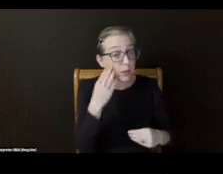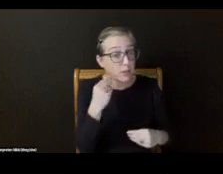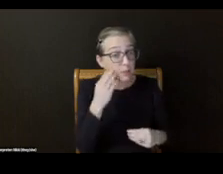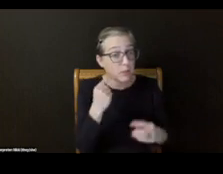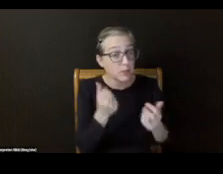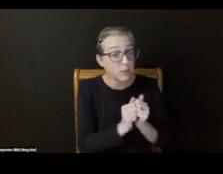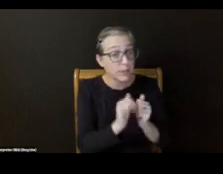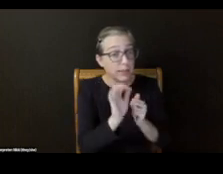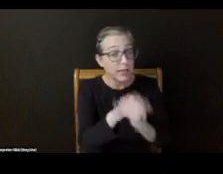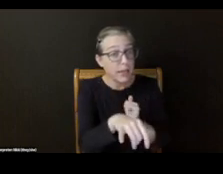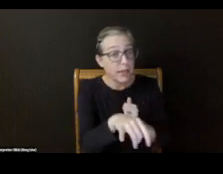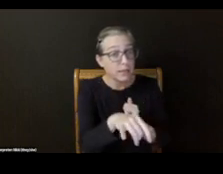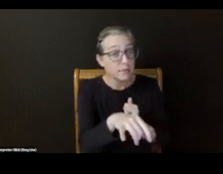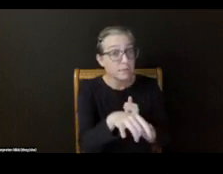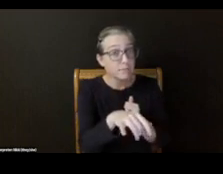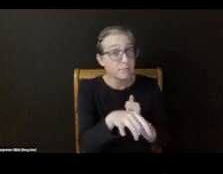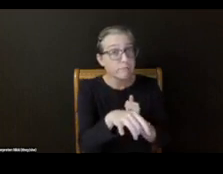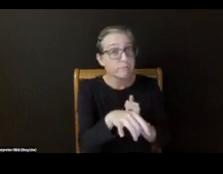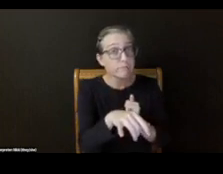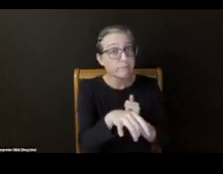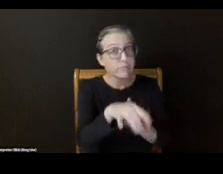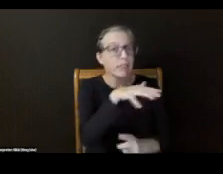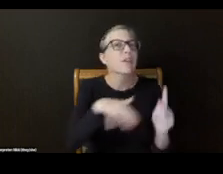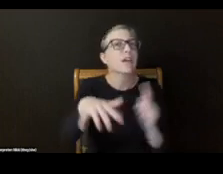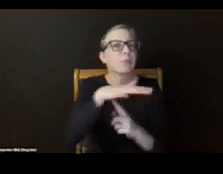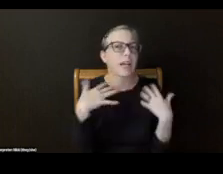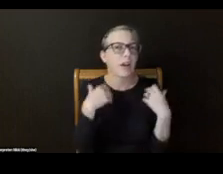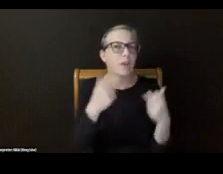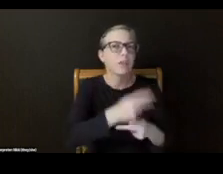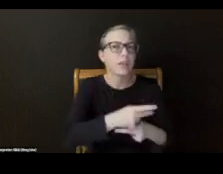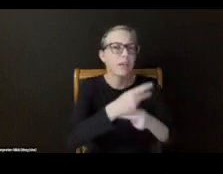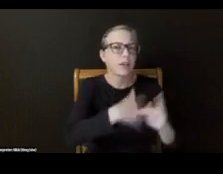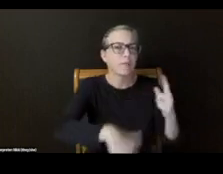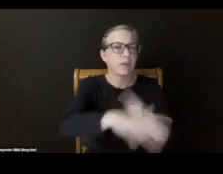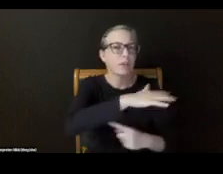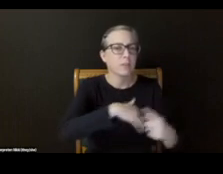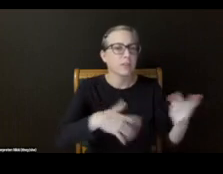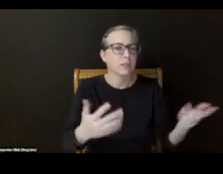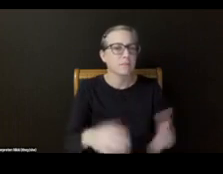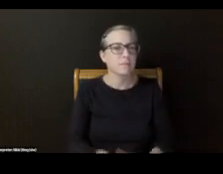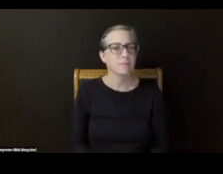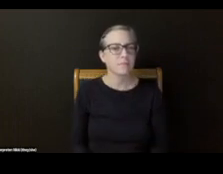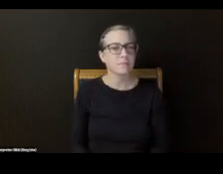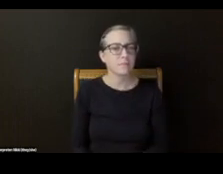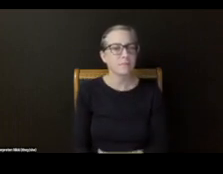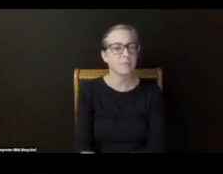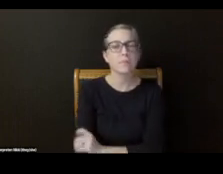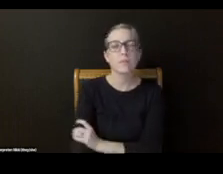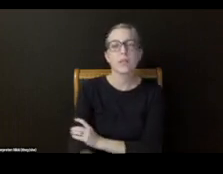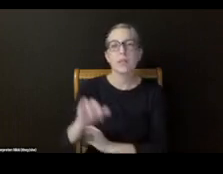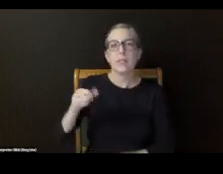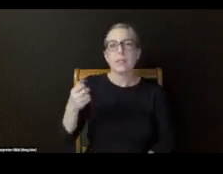the healthcare environment for your children? Sure. Okay. So for me,